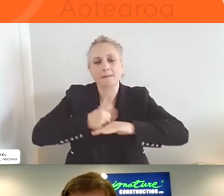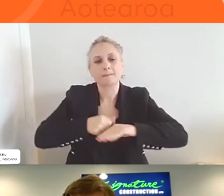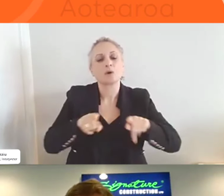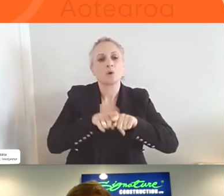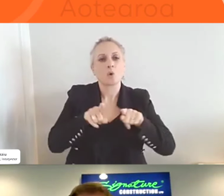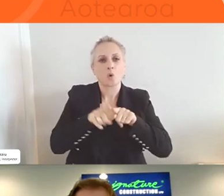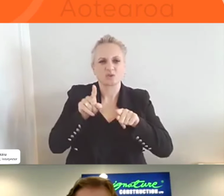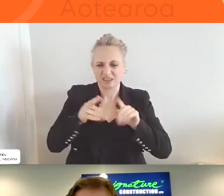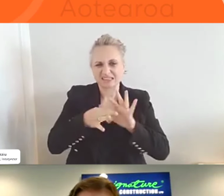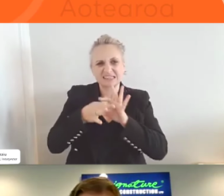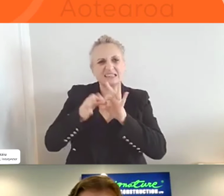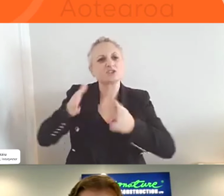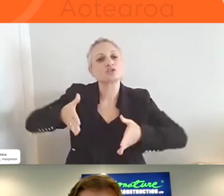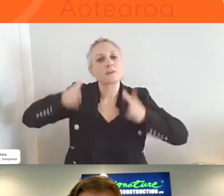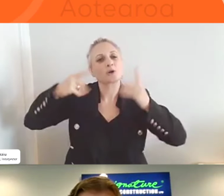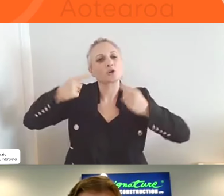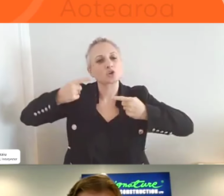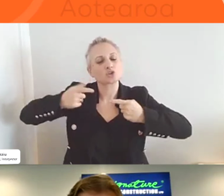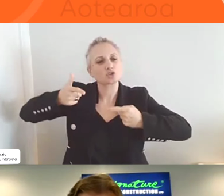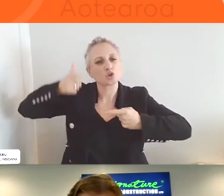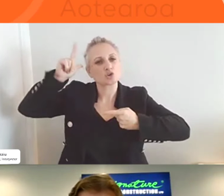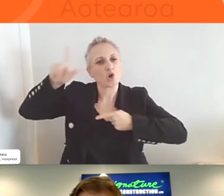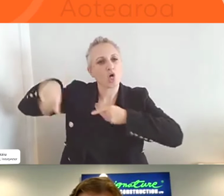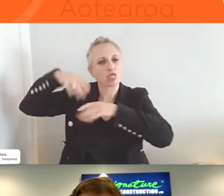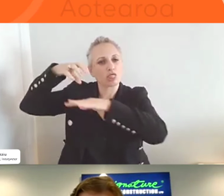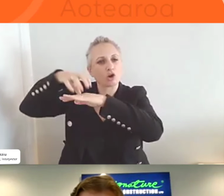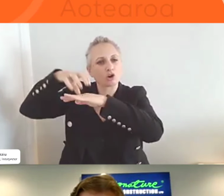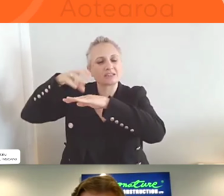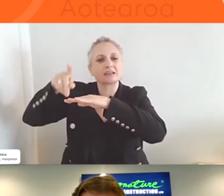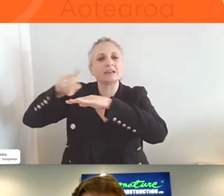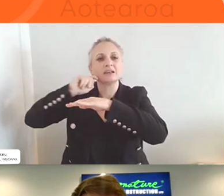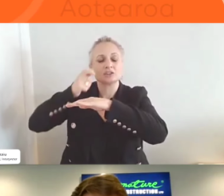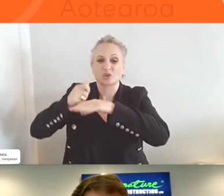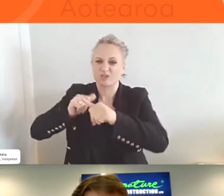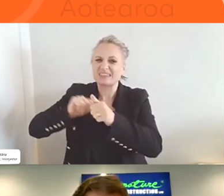robust QA. But I think the biggest thing is the push legislation-wise